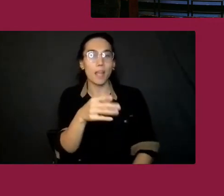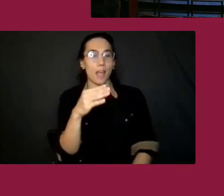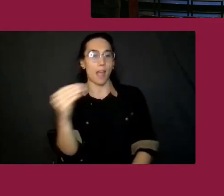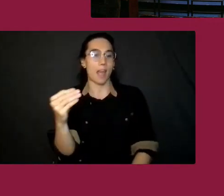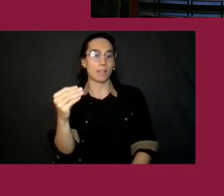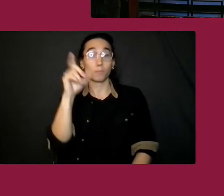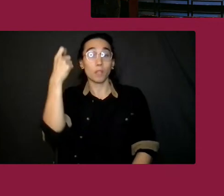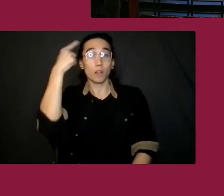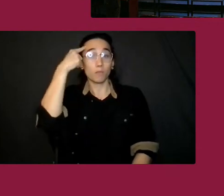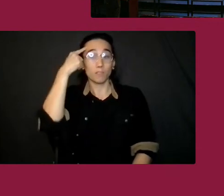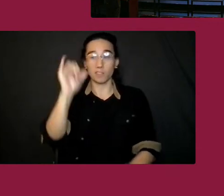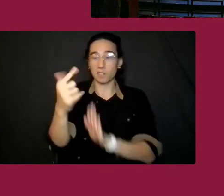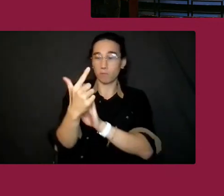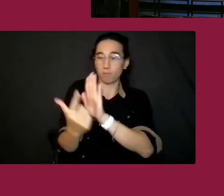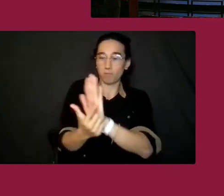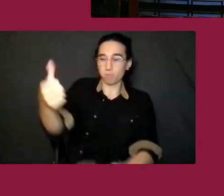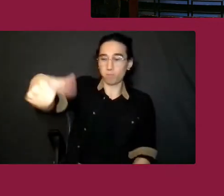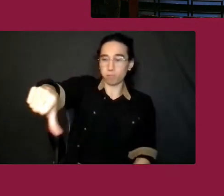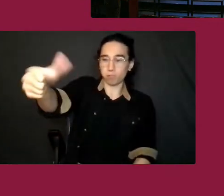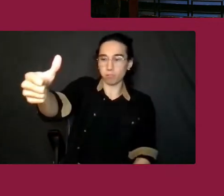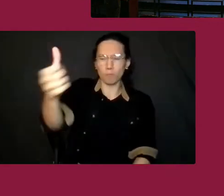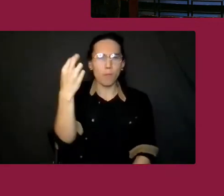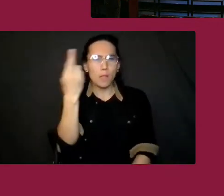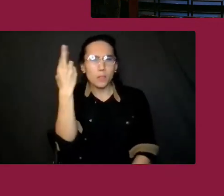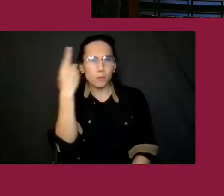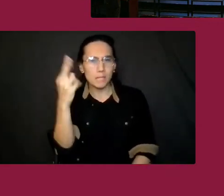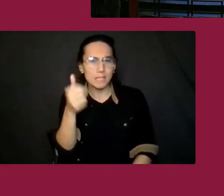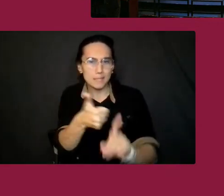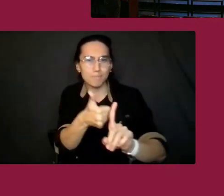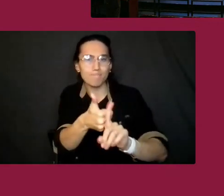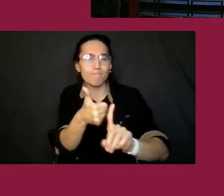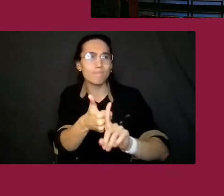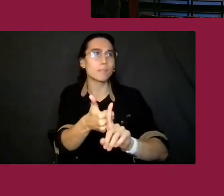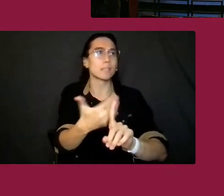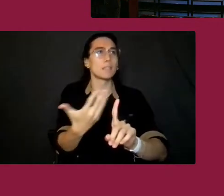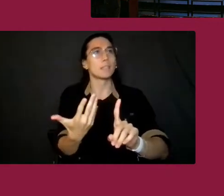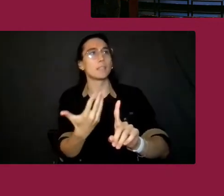is, uh, vetoing the community colleges from having